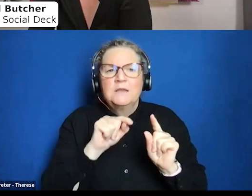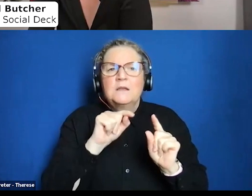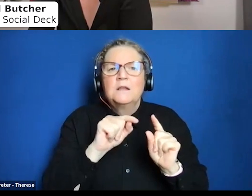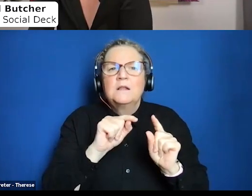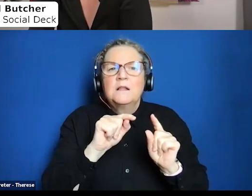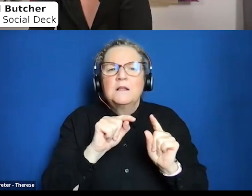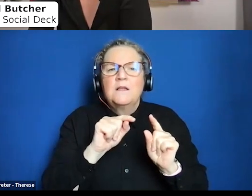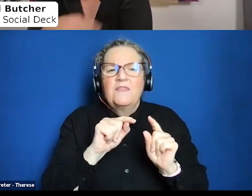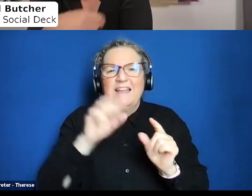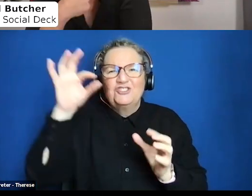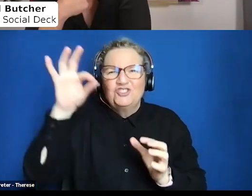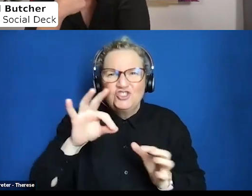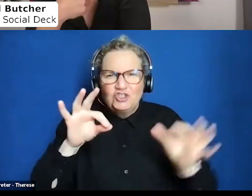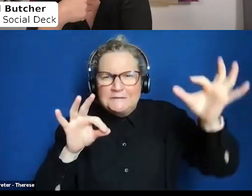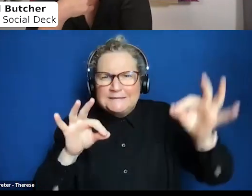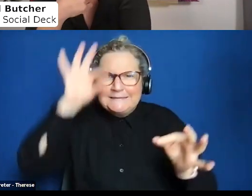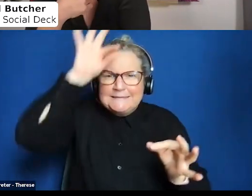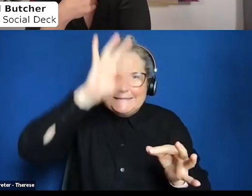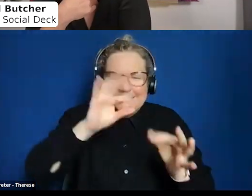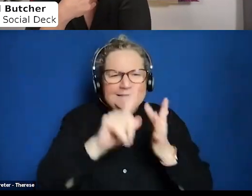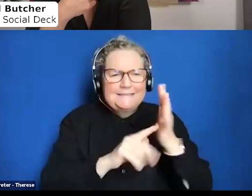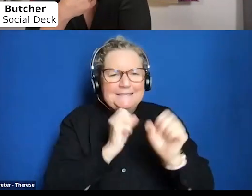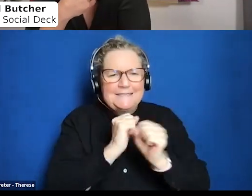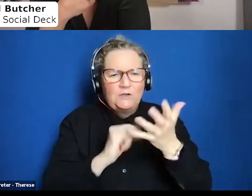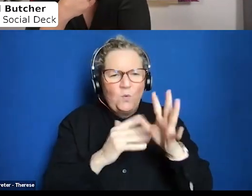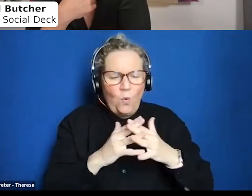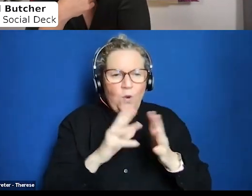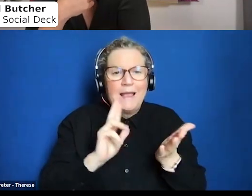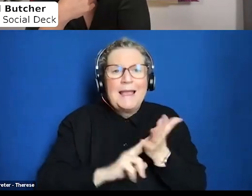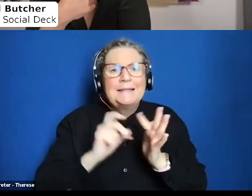jigsaw puzzle, will the NDDA collect data on people